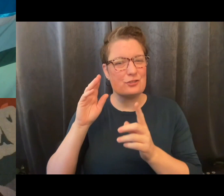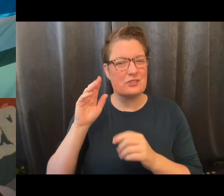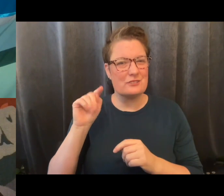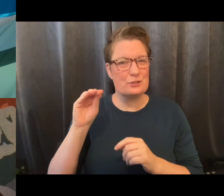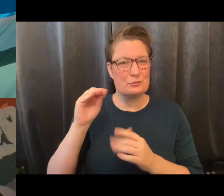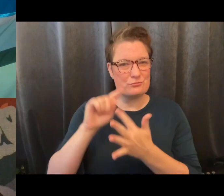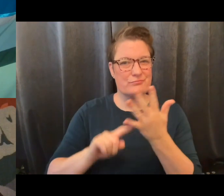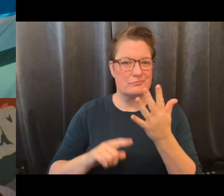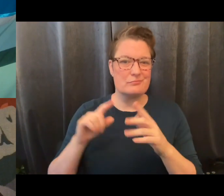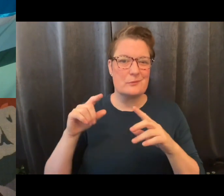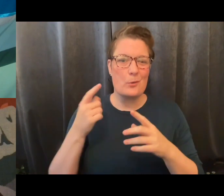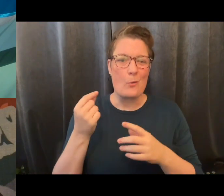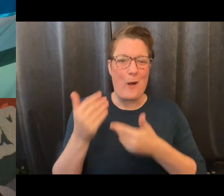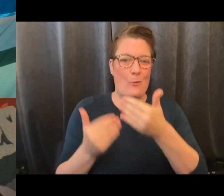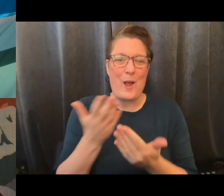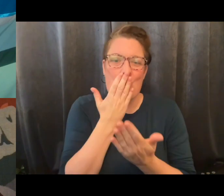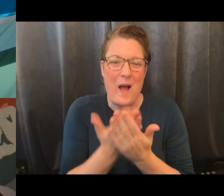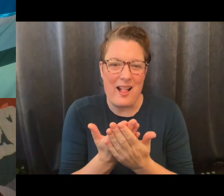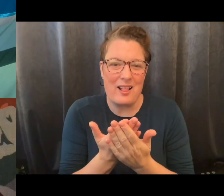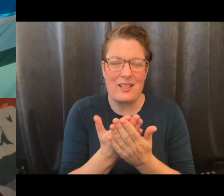So this was an attempt to kind of pivot a bit.